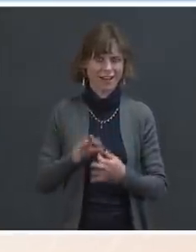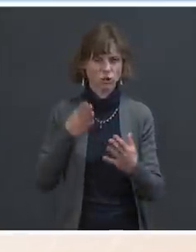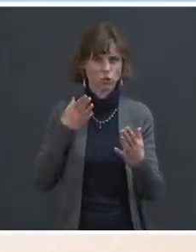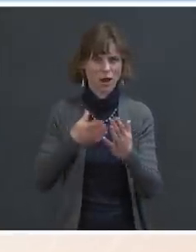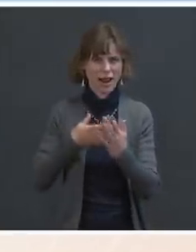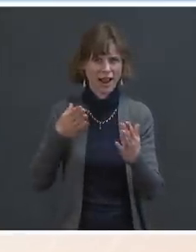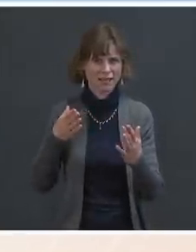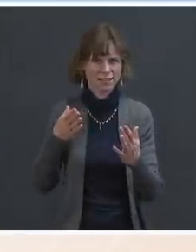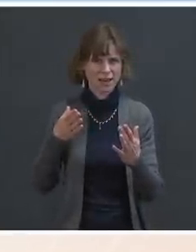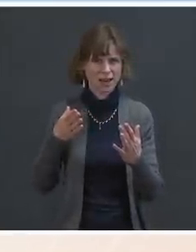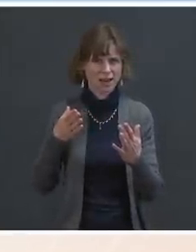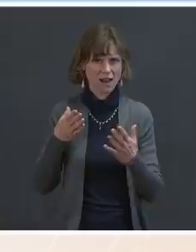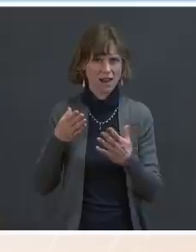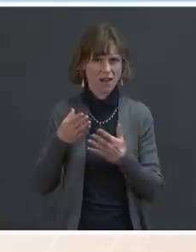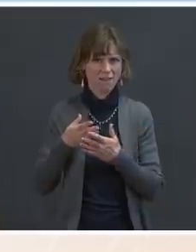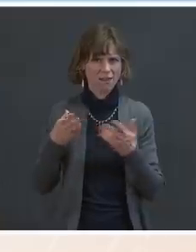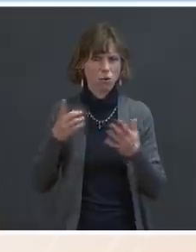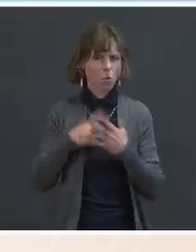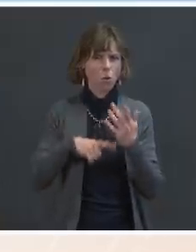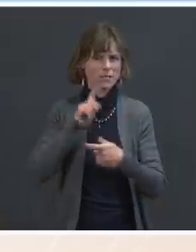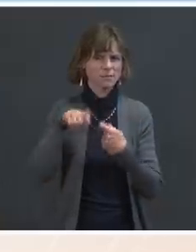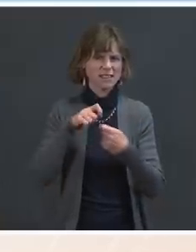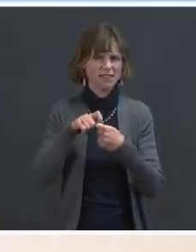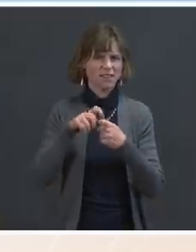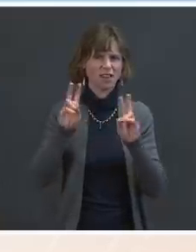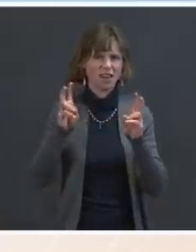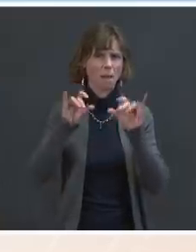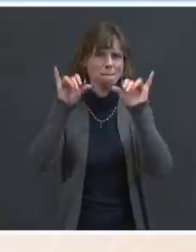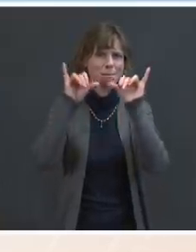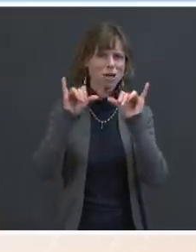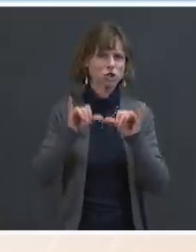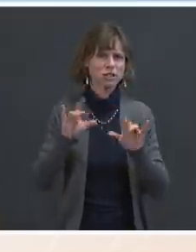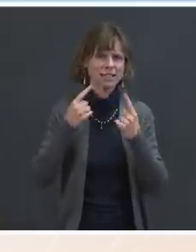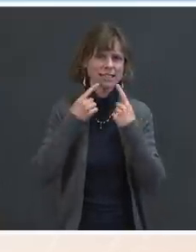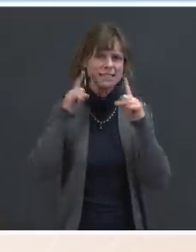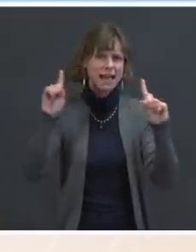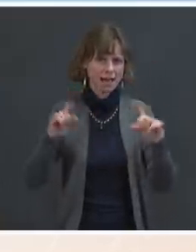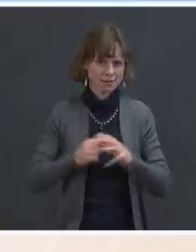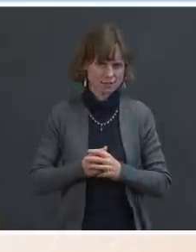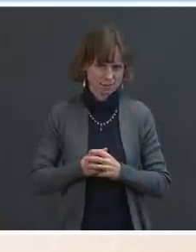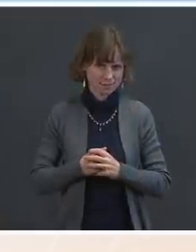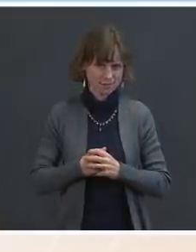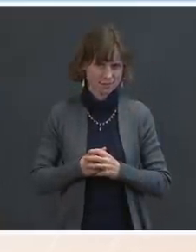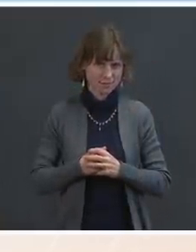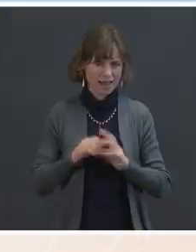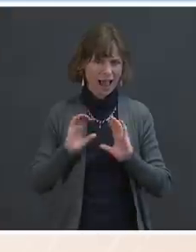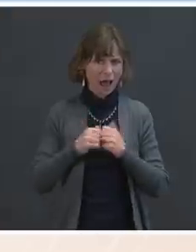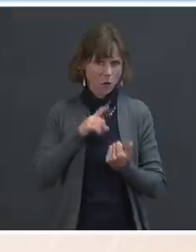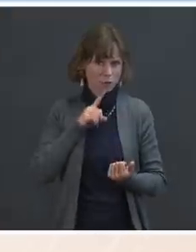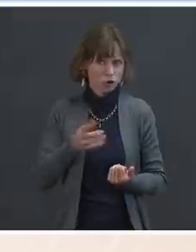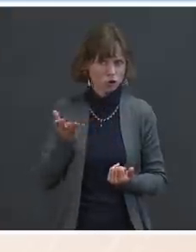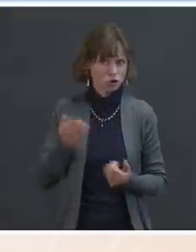What are the specific measures of success and how to ensure that they're ? Ambassador Jacobson: Yeah. Well, on the first question,